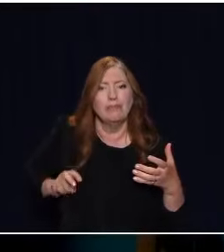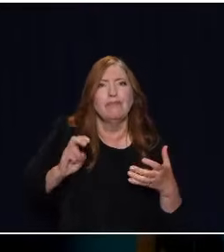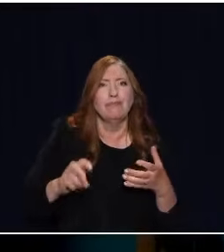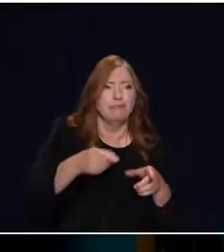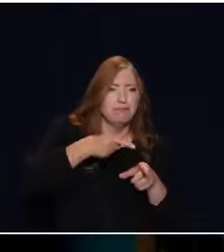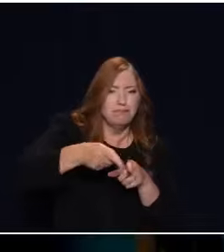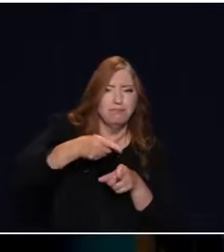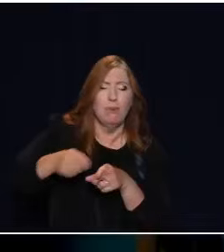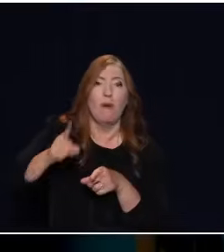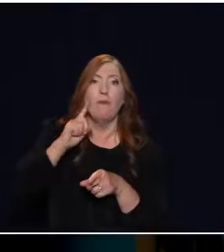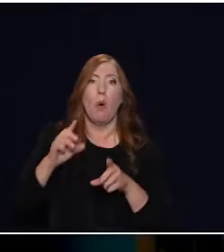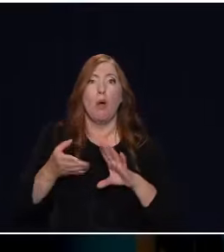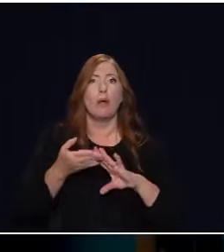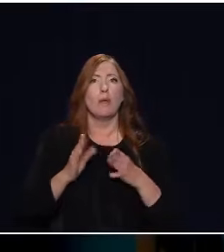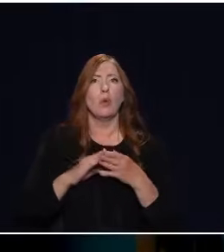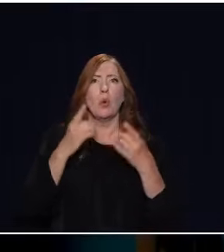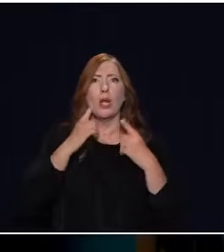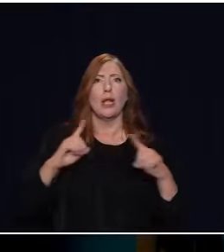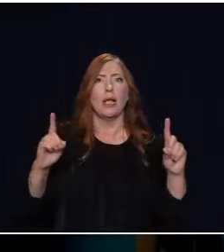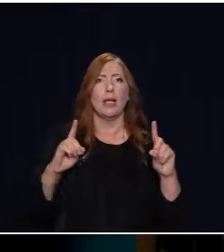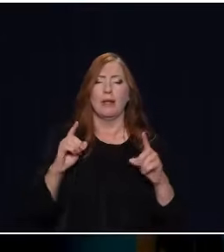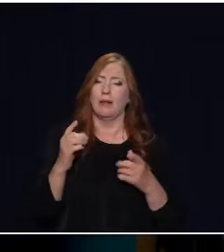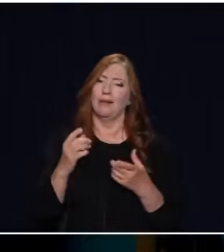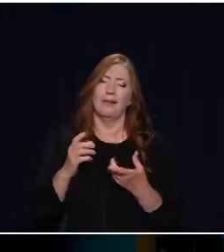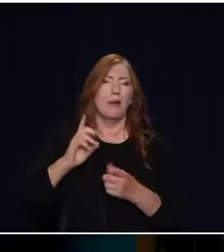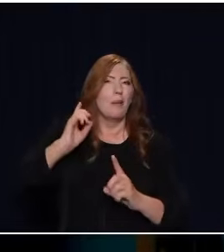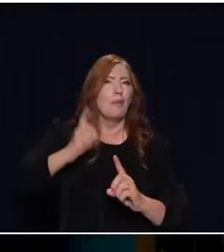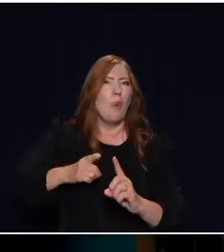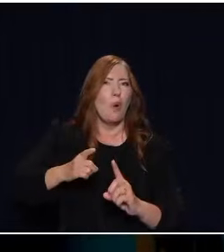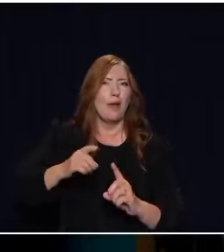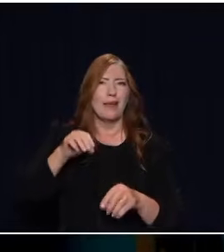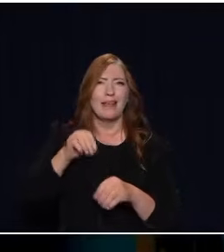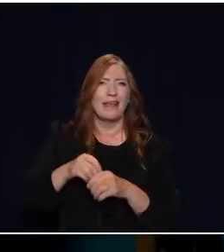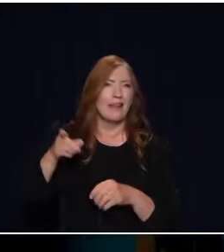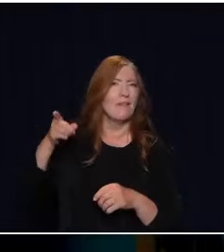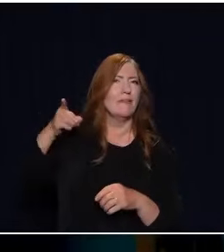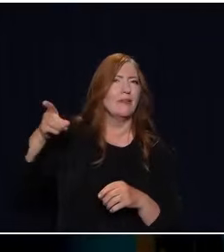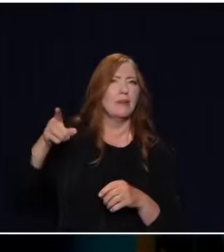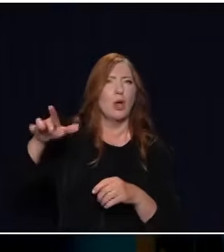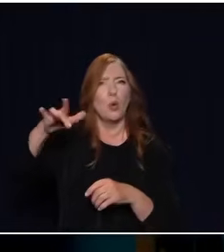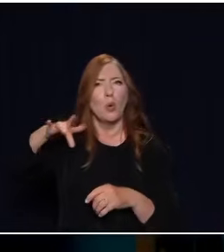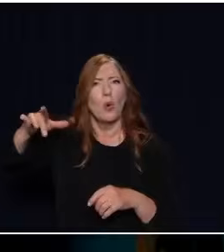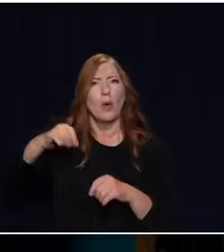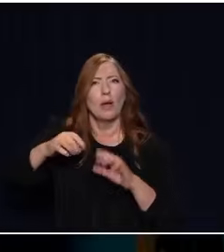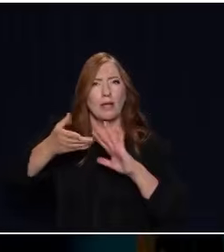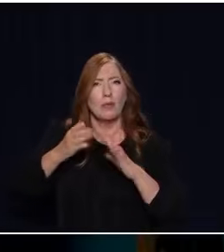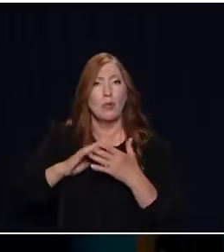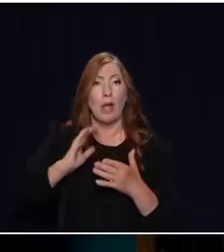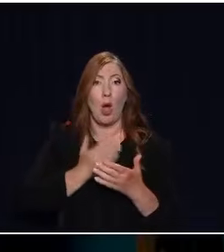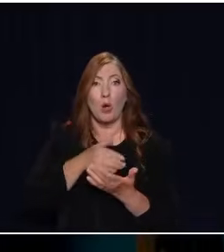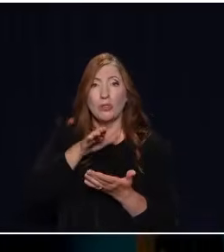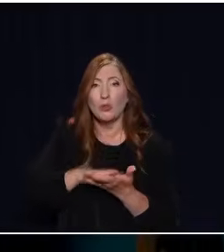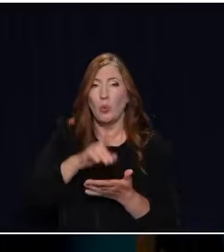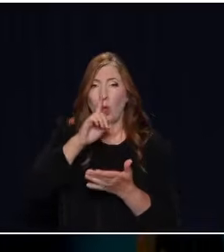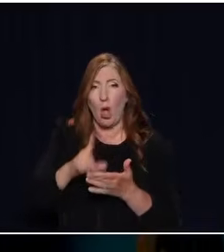THEMSELVES, BUT ALSO ARE GROWING A PIPELINE FOR THOSE COMMUNITIES. BECAUSE, YOU KNOW, AT THE END OF